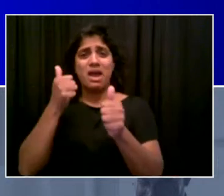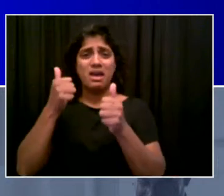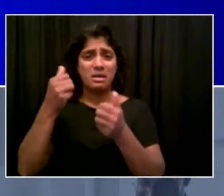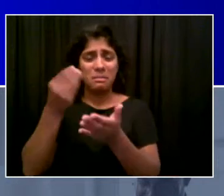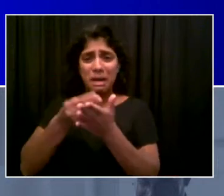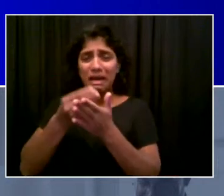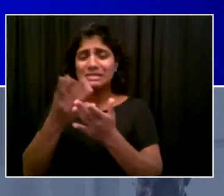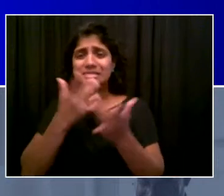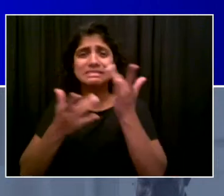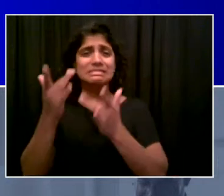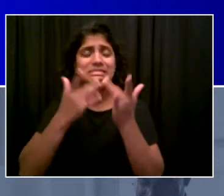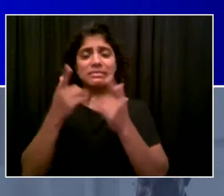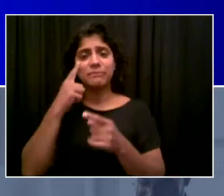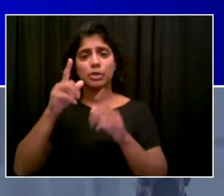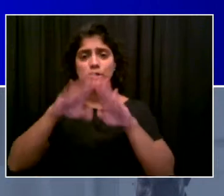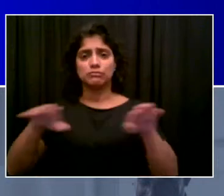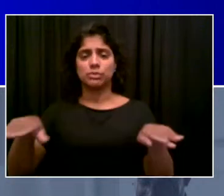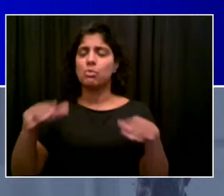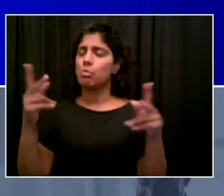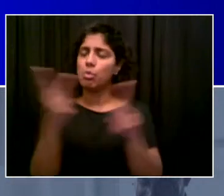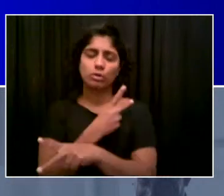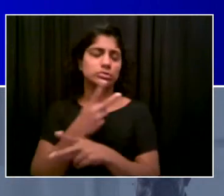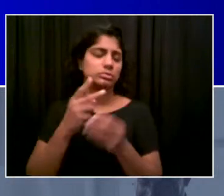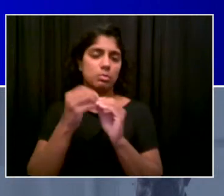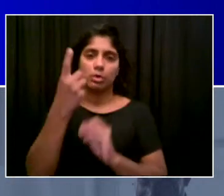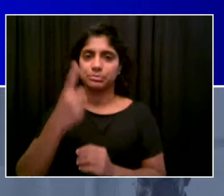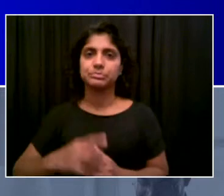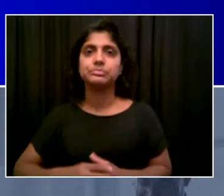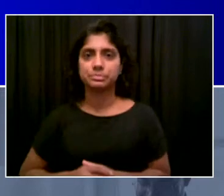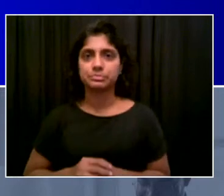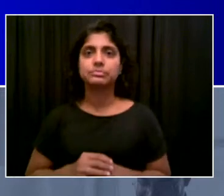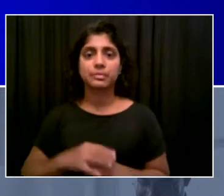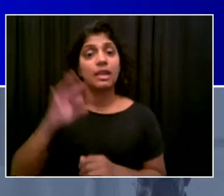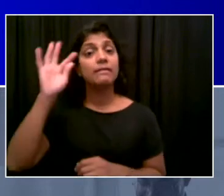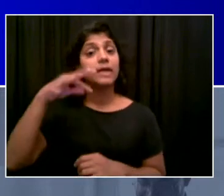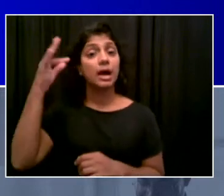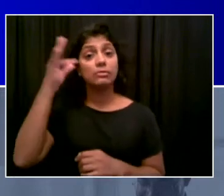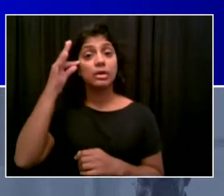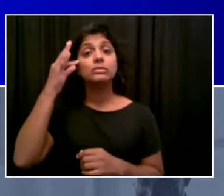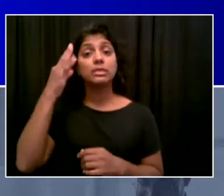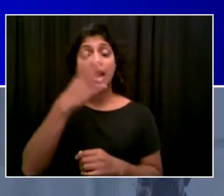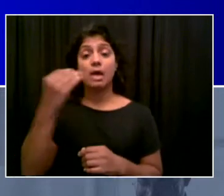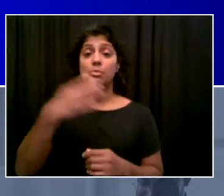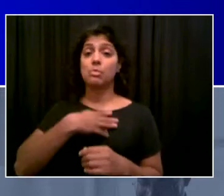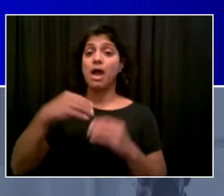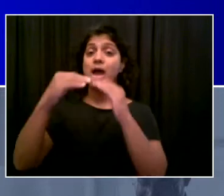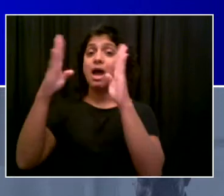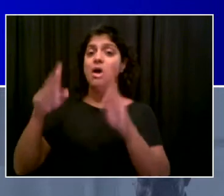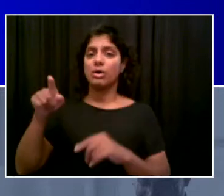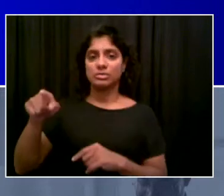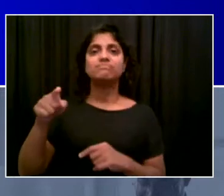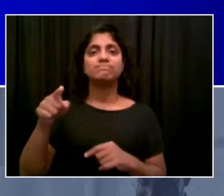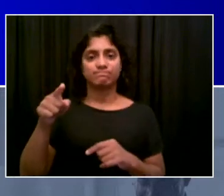IT IS HARD IN NEYW ORK CITY. YOU NEED ALL THE HELP THAT YOU CAN GET. THE FACTHT AT OUR FEDERAL GOVERNMENT FINALLY